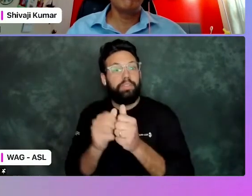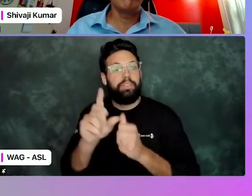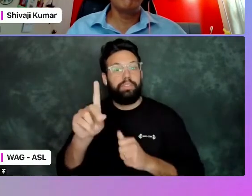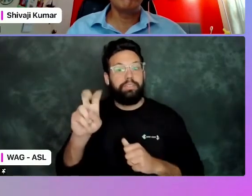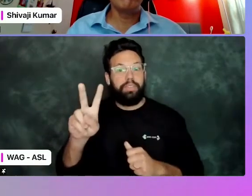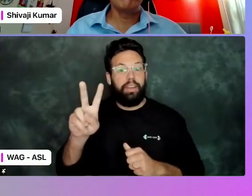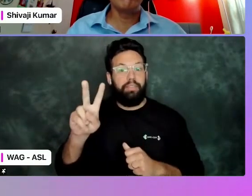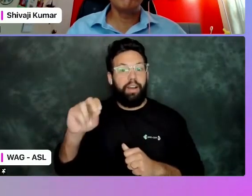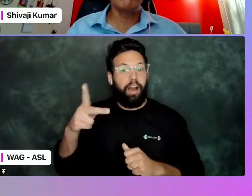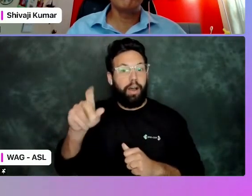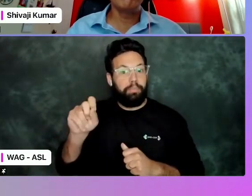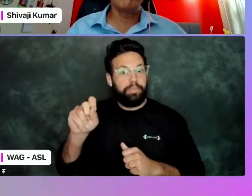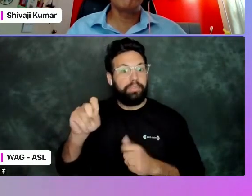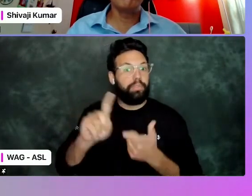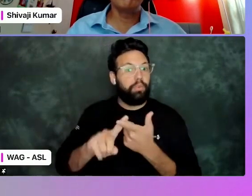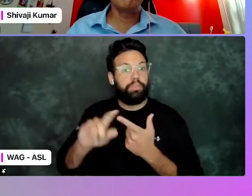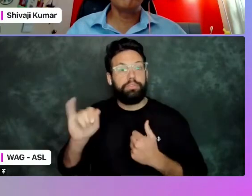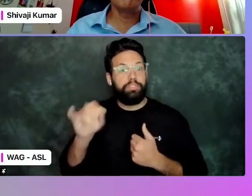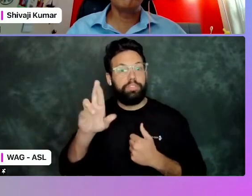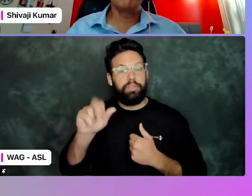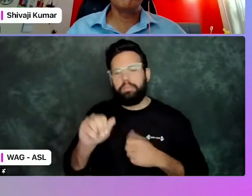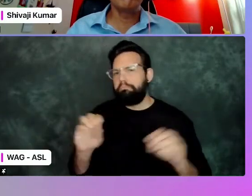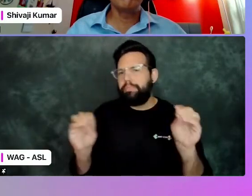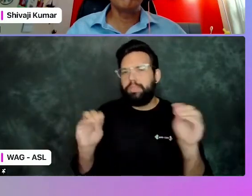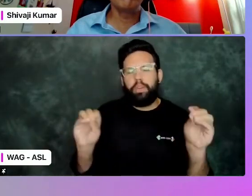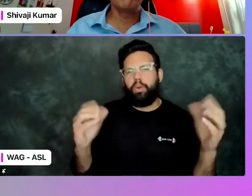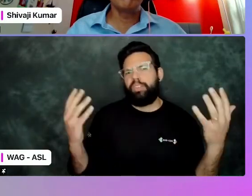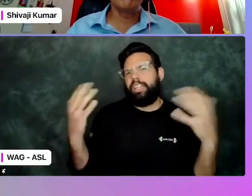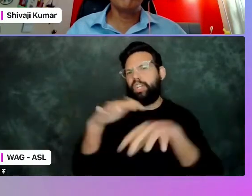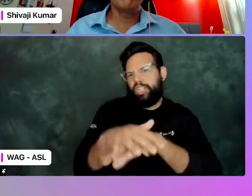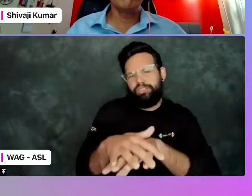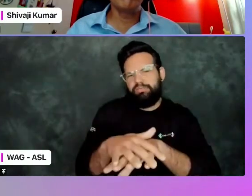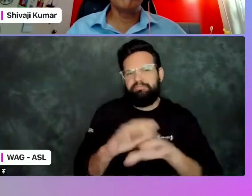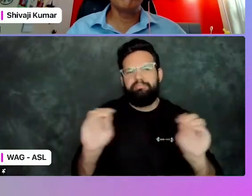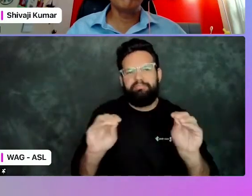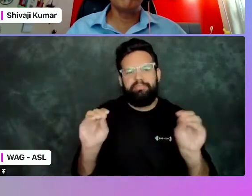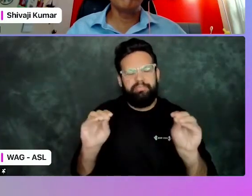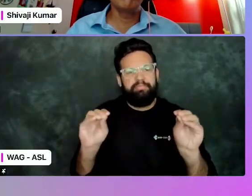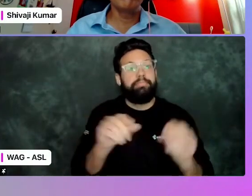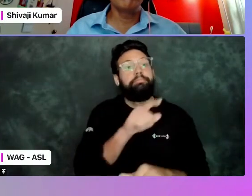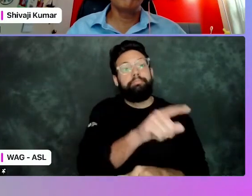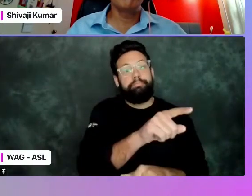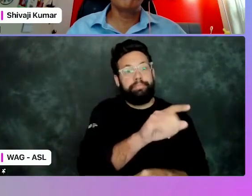No, no direct integration. You can export a CSV format of your issues